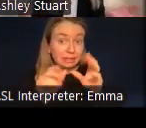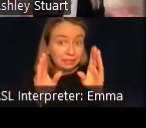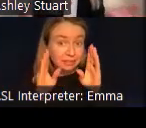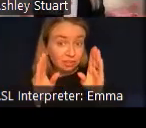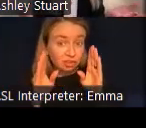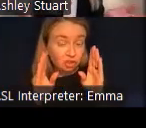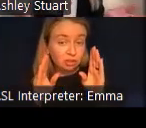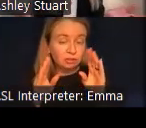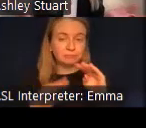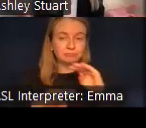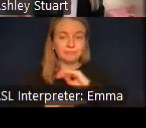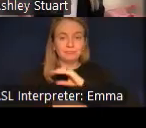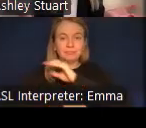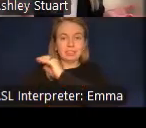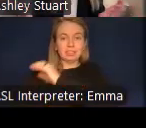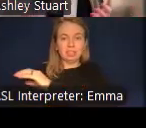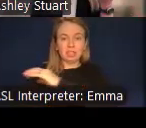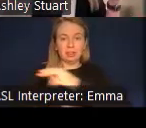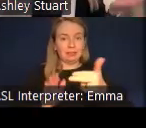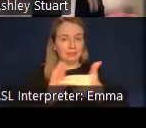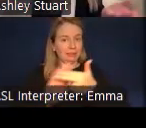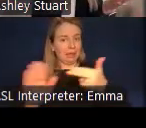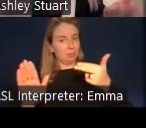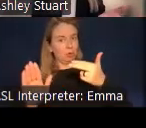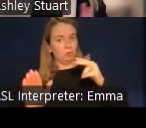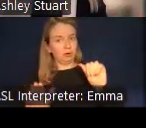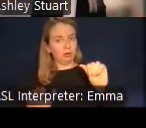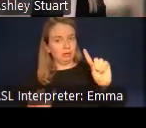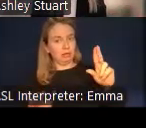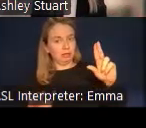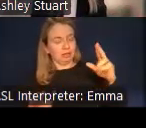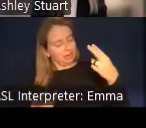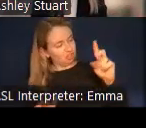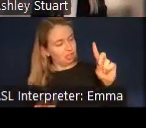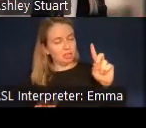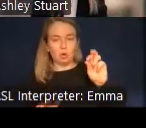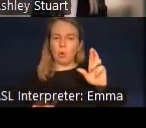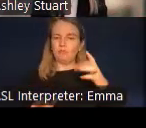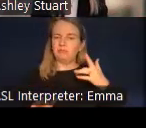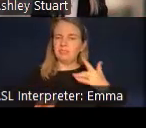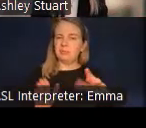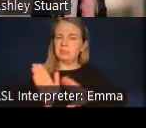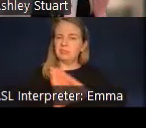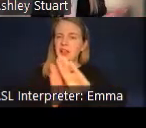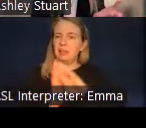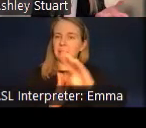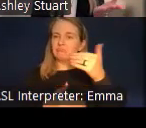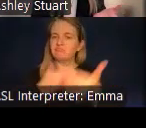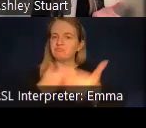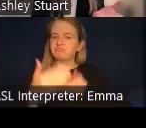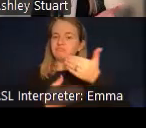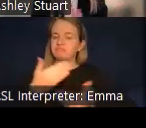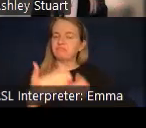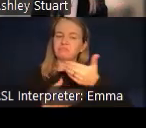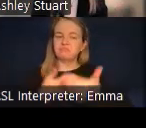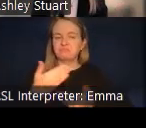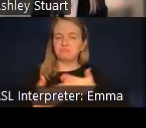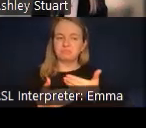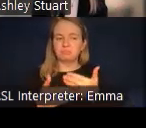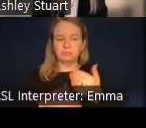clinical threshold for ADHD. Or if it's a typically developing develop typical developmental process.